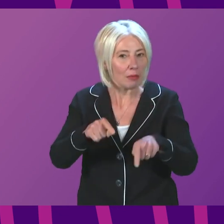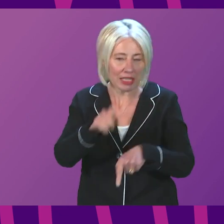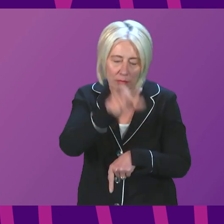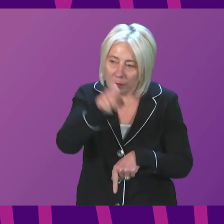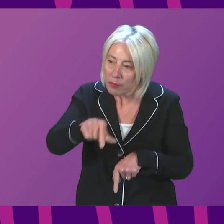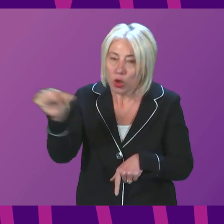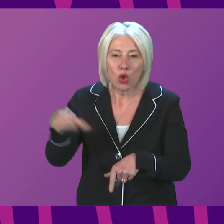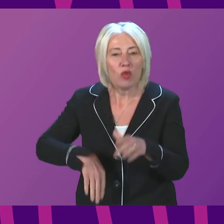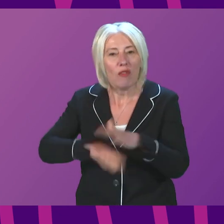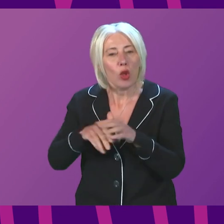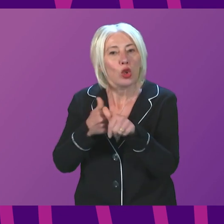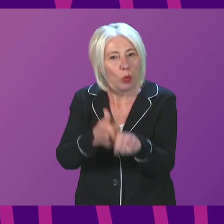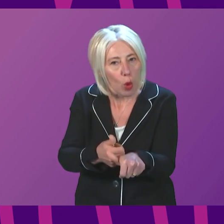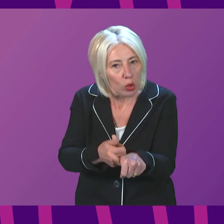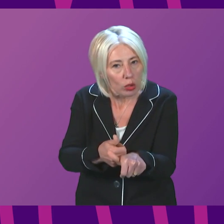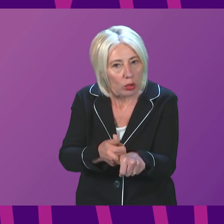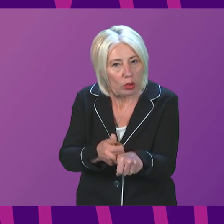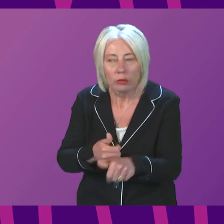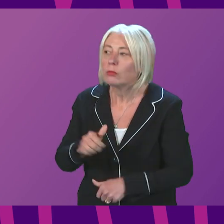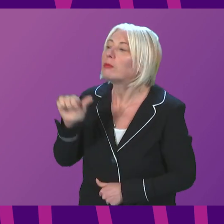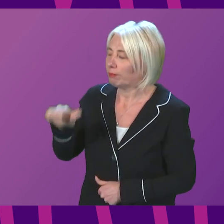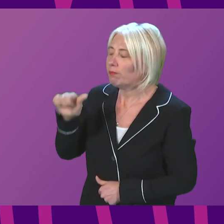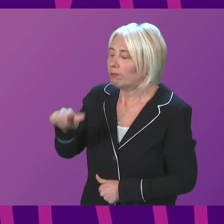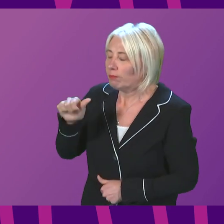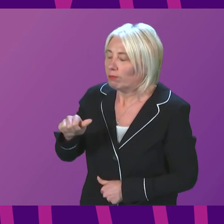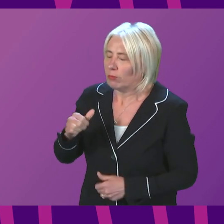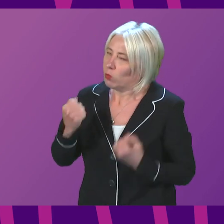Yes, I do. I believe that very strongly.